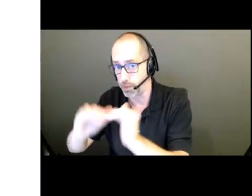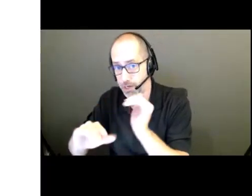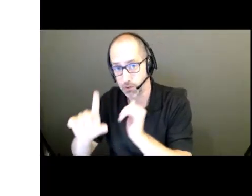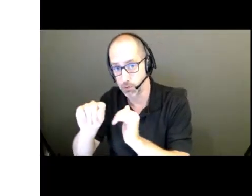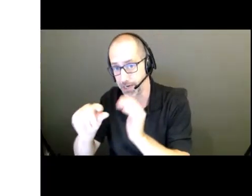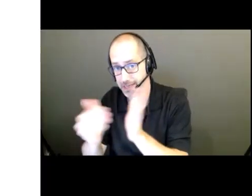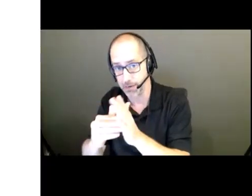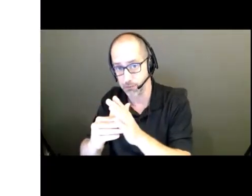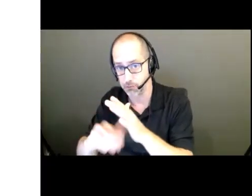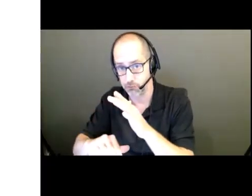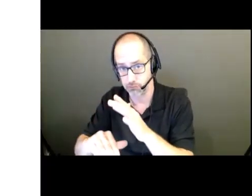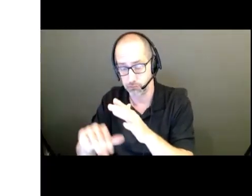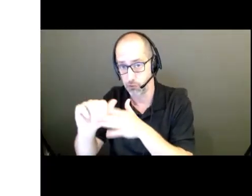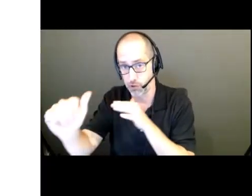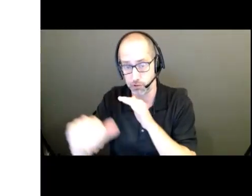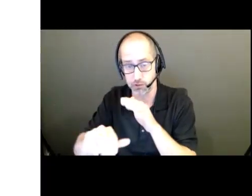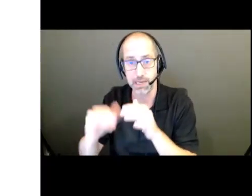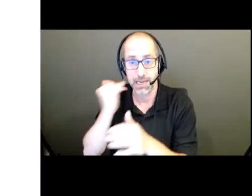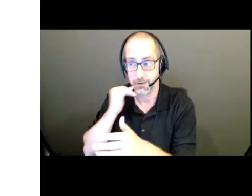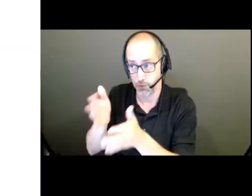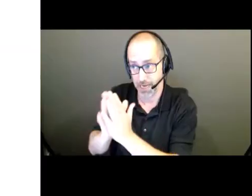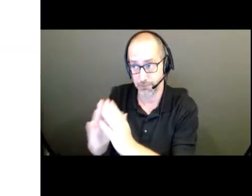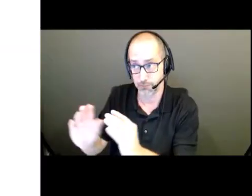Otherwise, it could affect your Feasibility score.